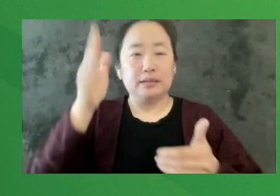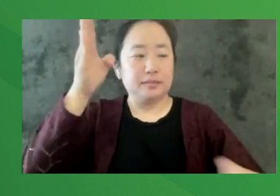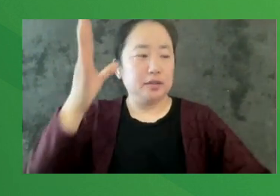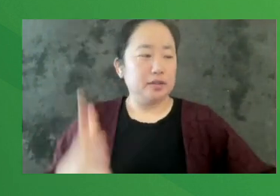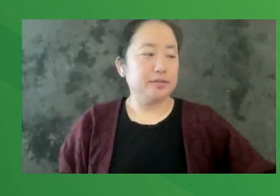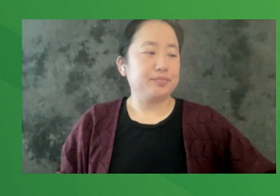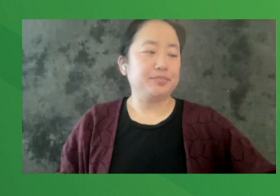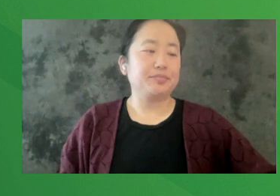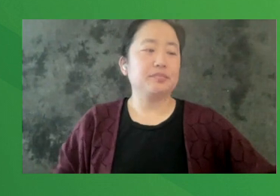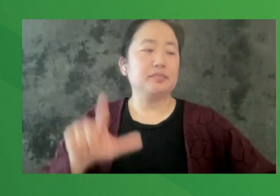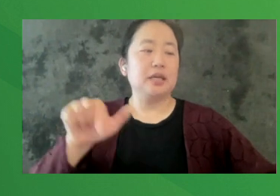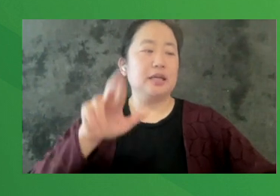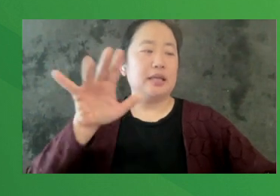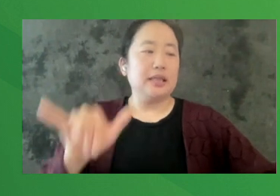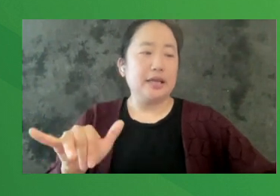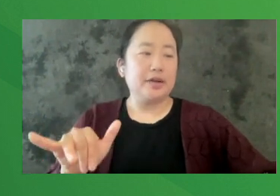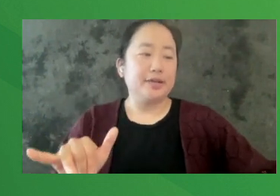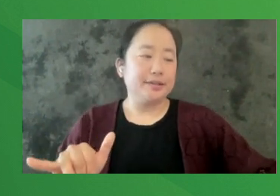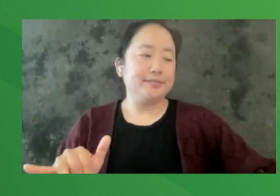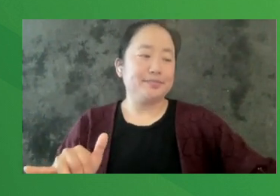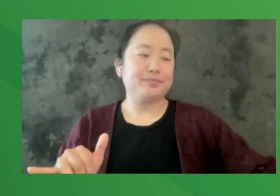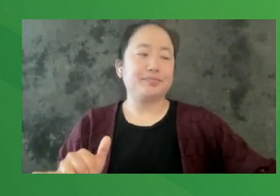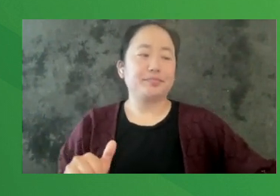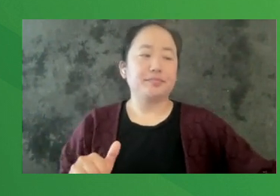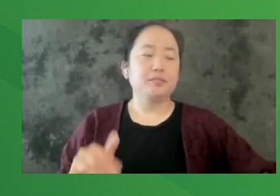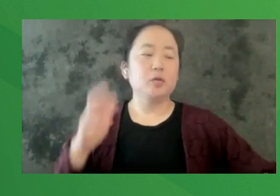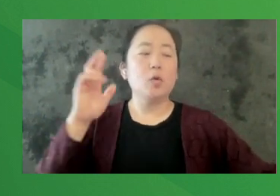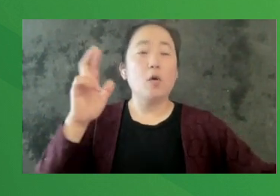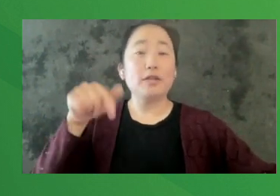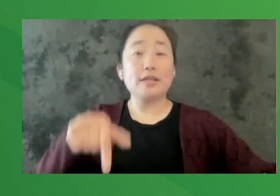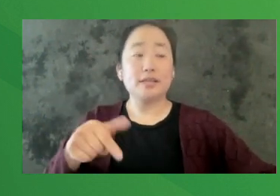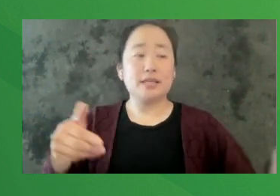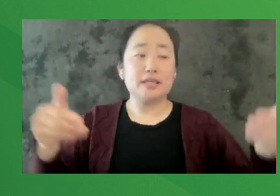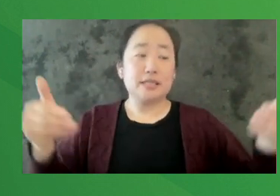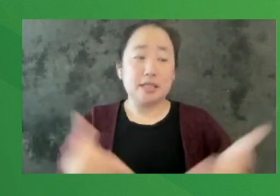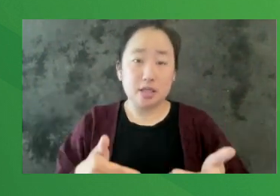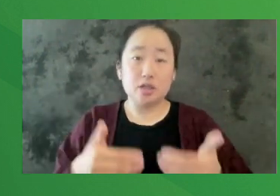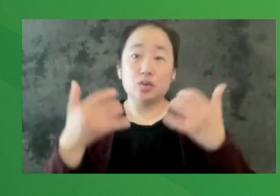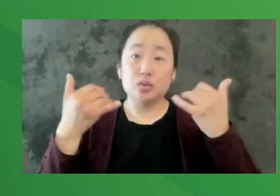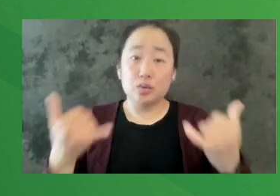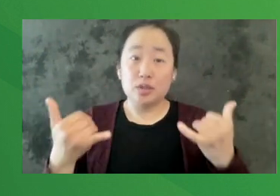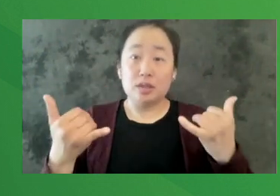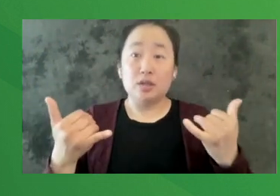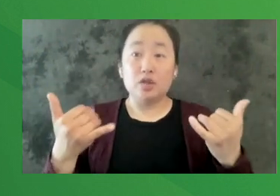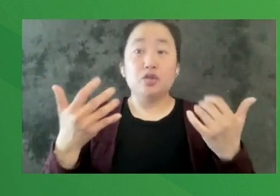Judy. So, I hope in this introduction today, you've experienced a way of framing inquiry